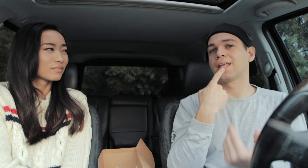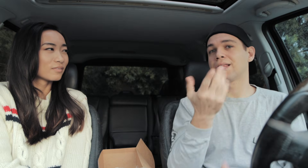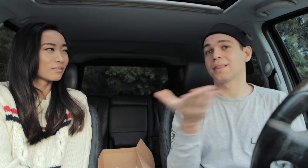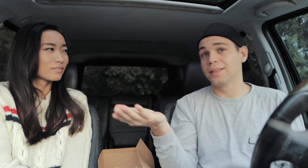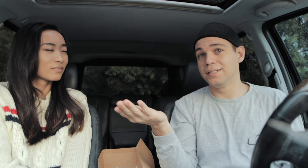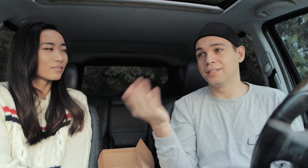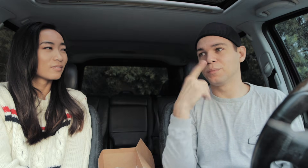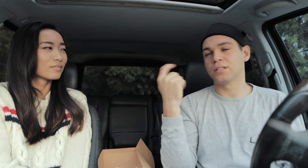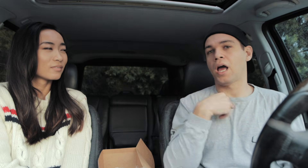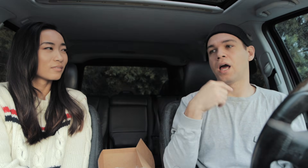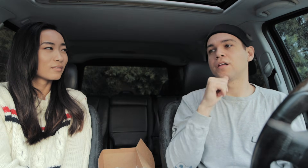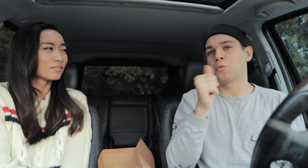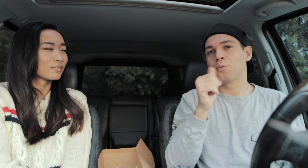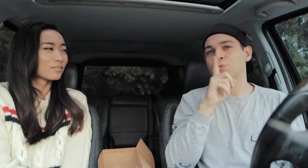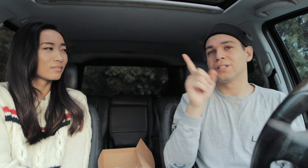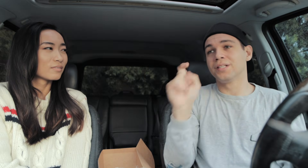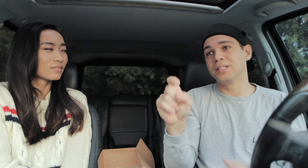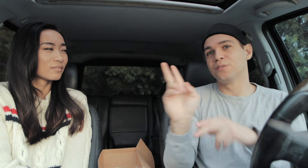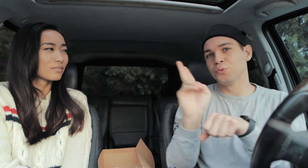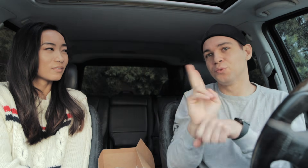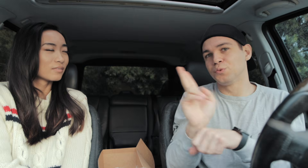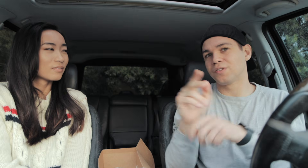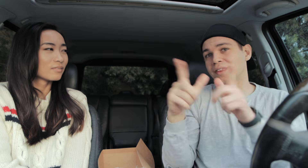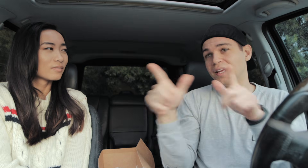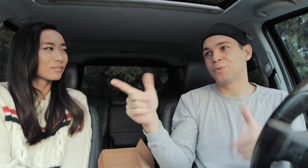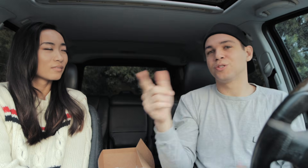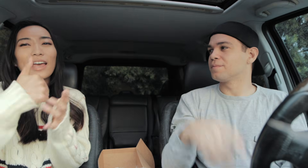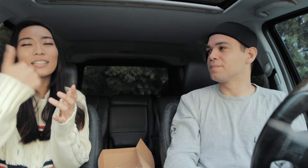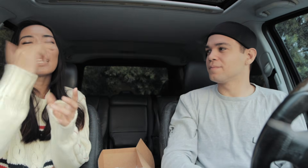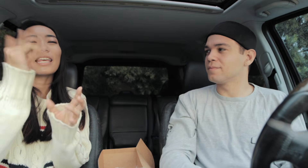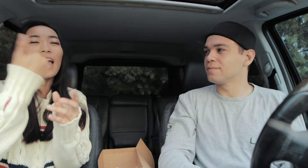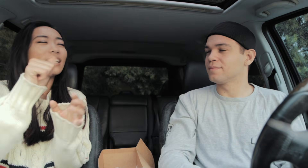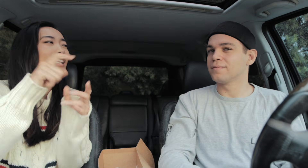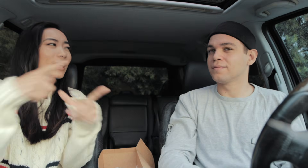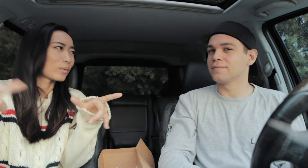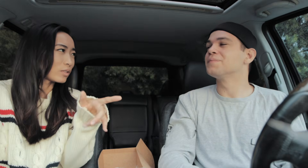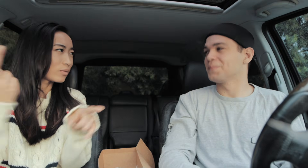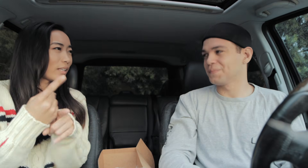how to say things because I don't really need to use the language It's like any language, right